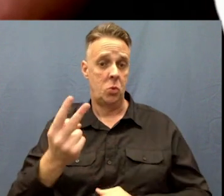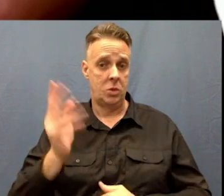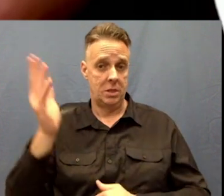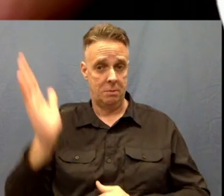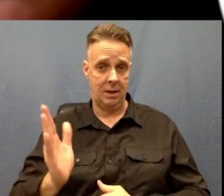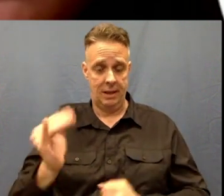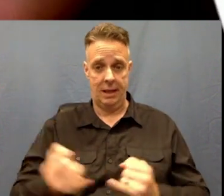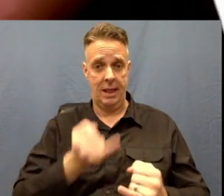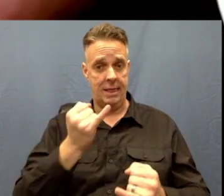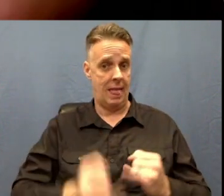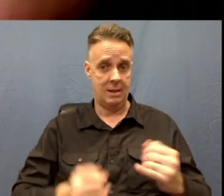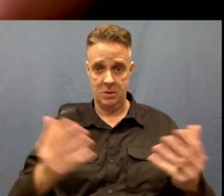OUR NEXT TWO SPEAKERS ARE -- OUR LAST TWO SPEAKERS ARE RECIPIENTS